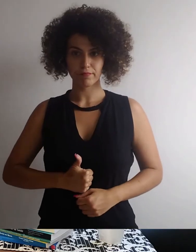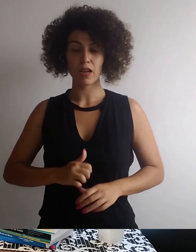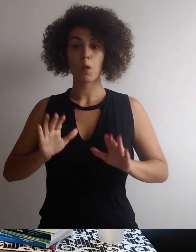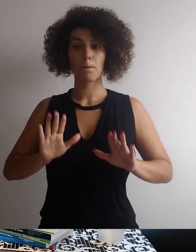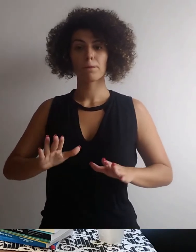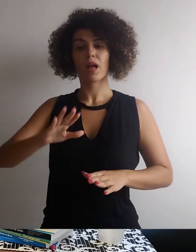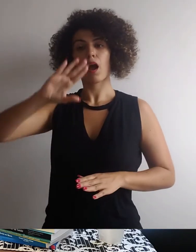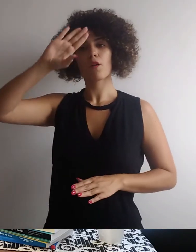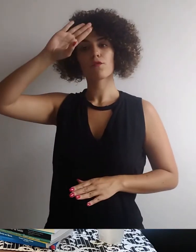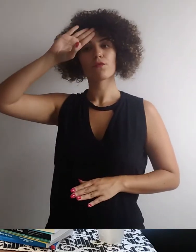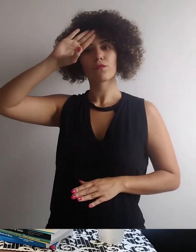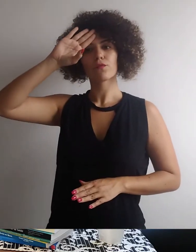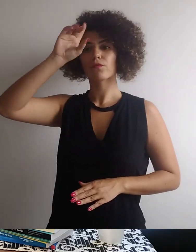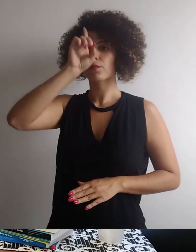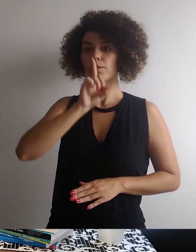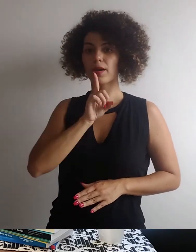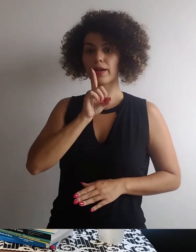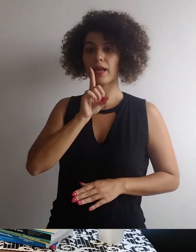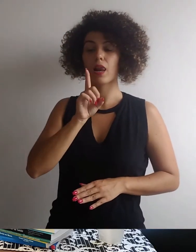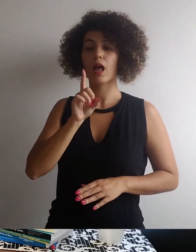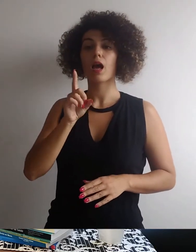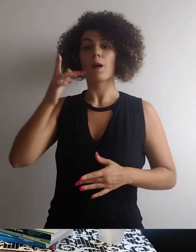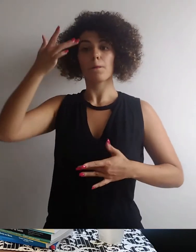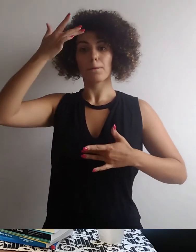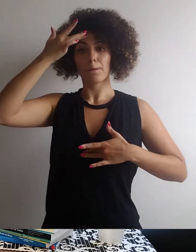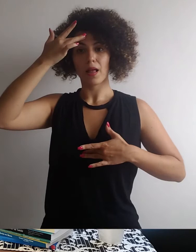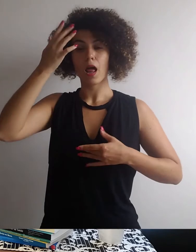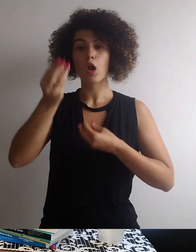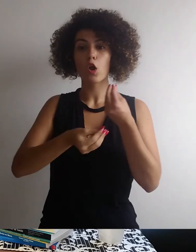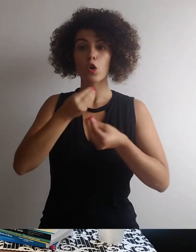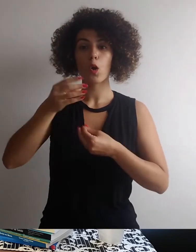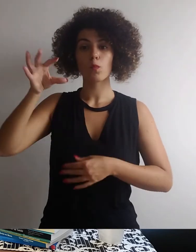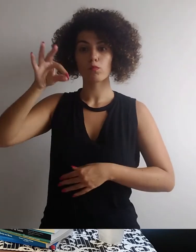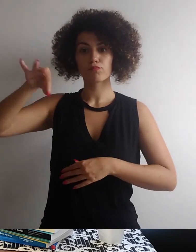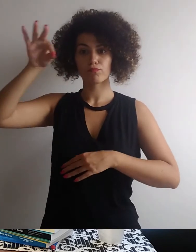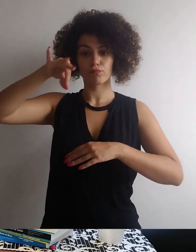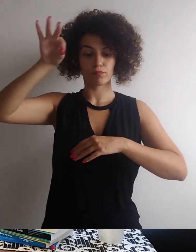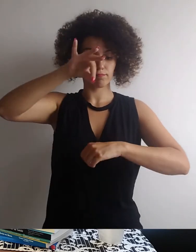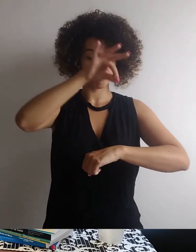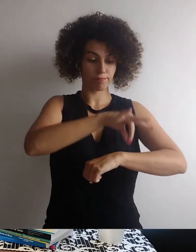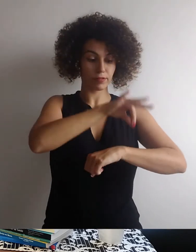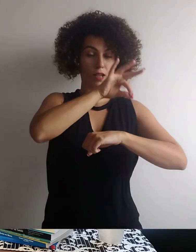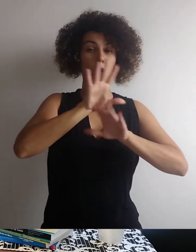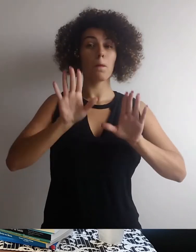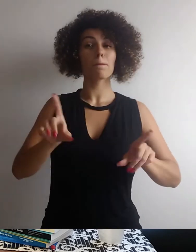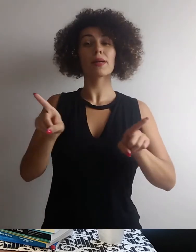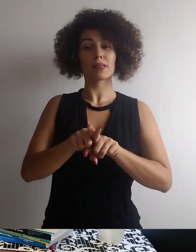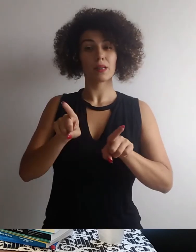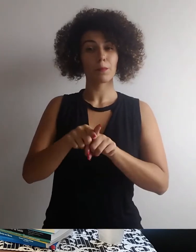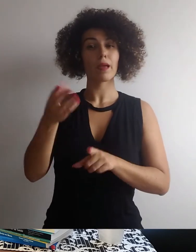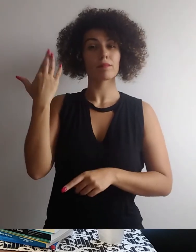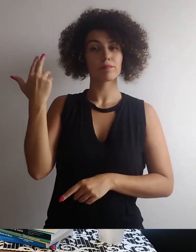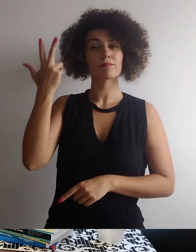transmitted through mosquitoes, were also very common at the time because the presence